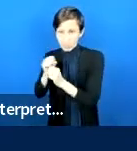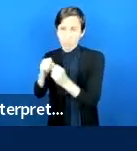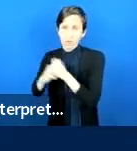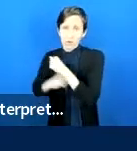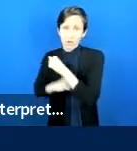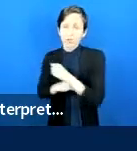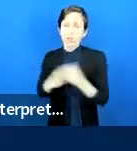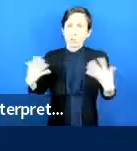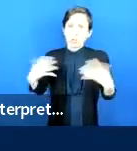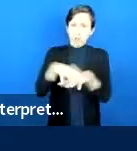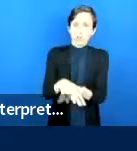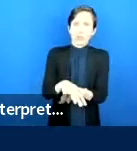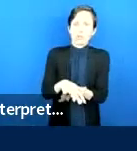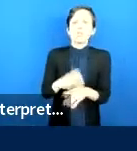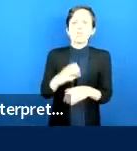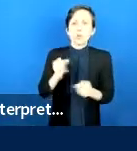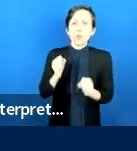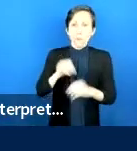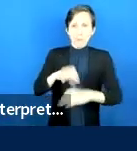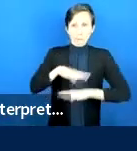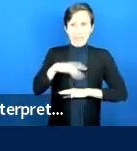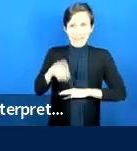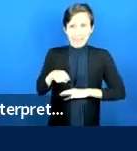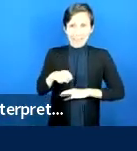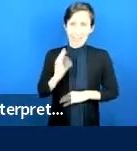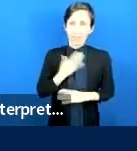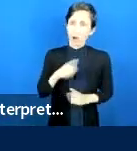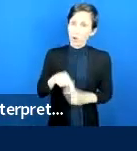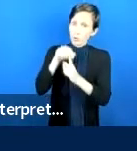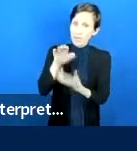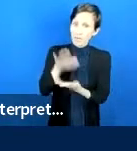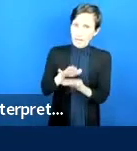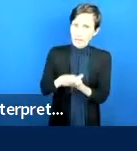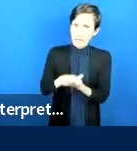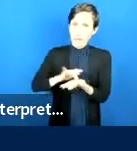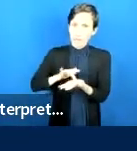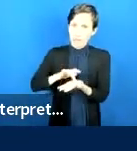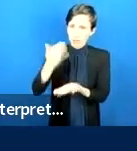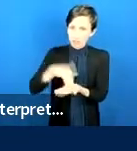of an academic medical center comprised of over 30,000 faculty, staff and learners.